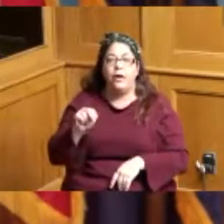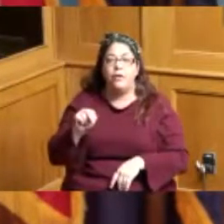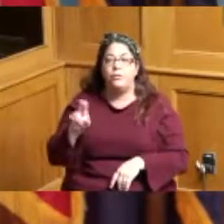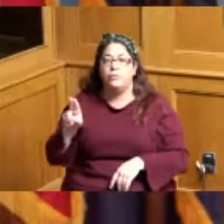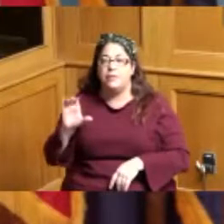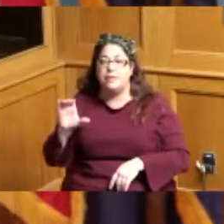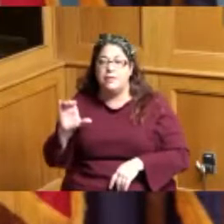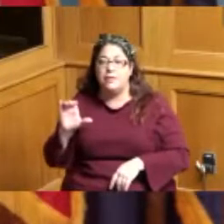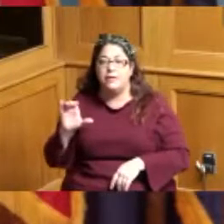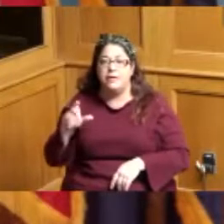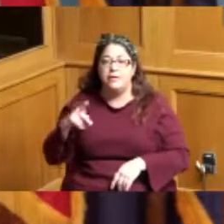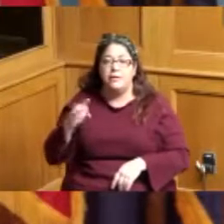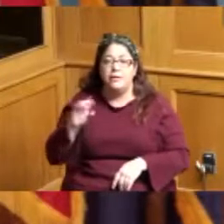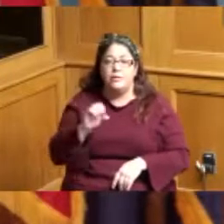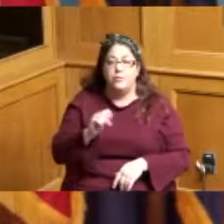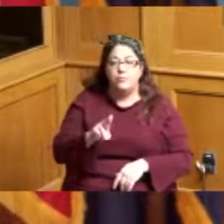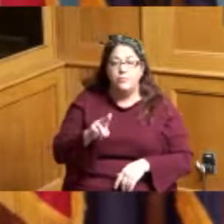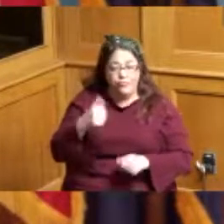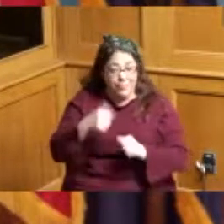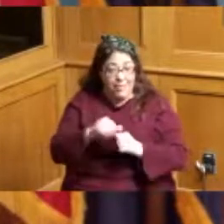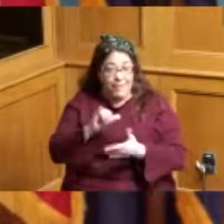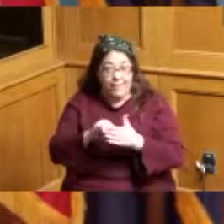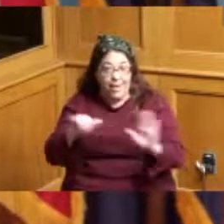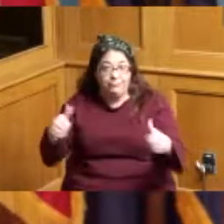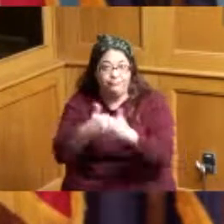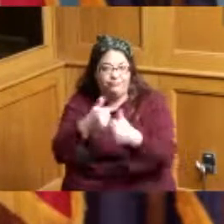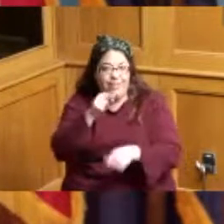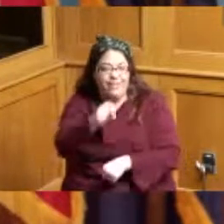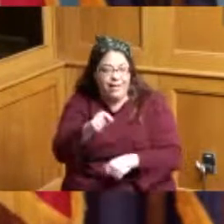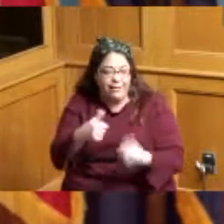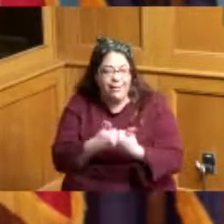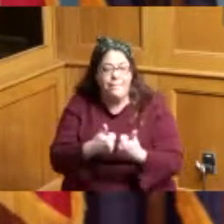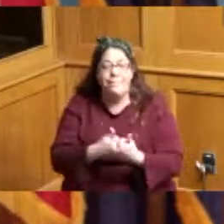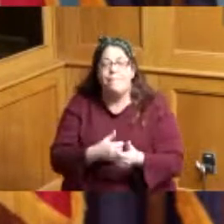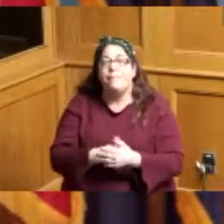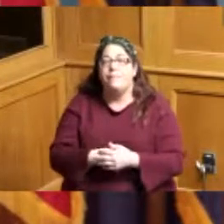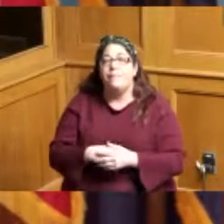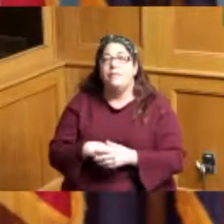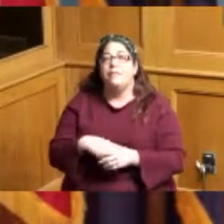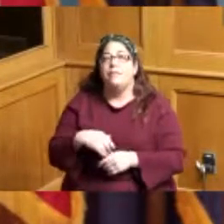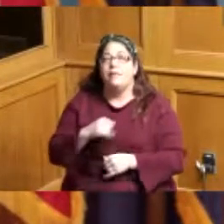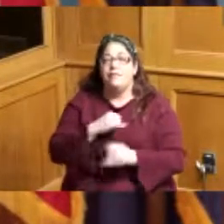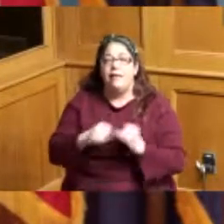state for your football fans you remember that we had a game the last game at the riverfront